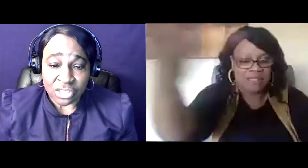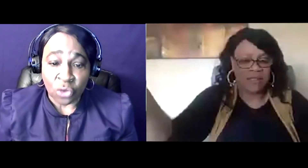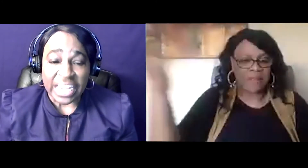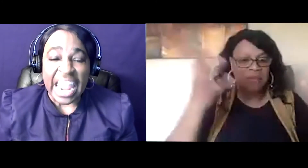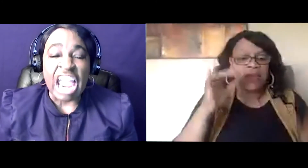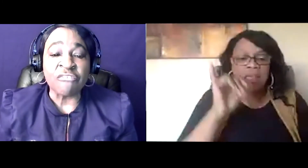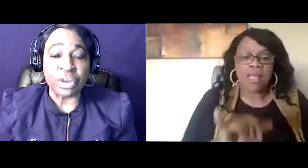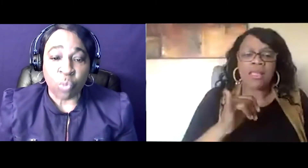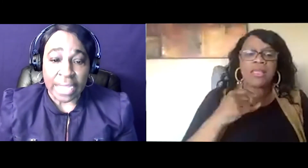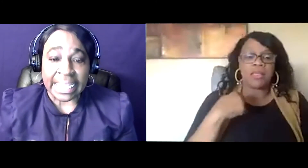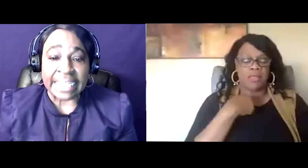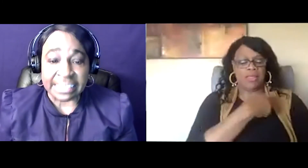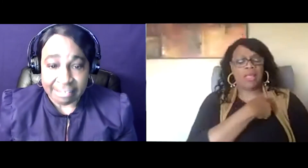so that everyone can see